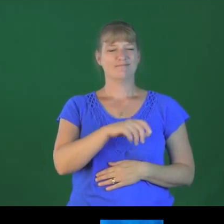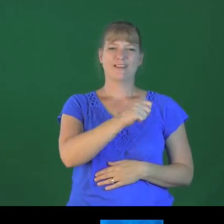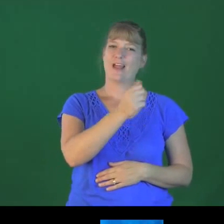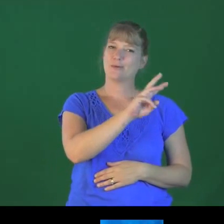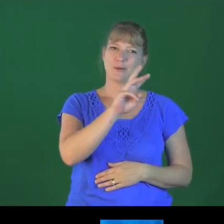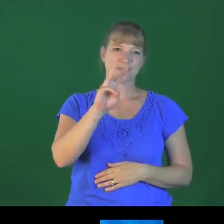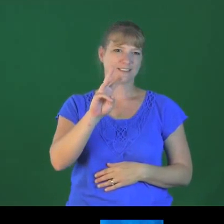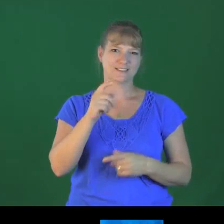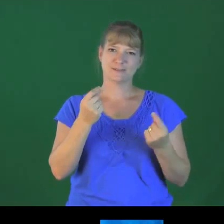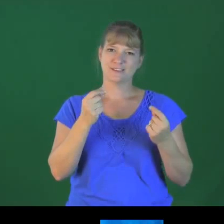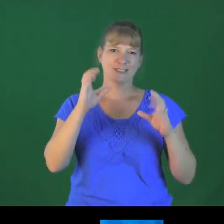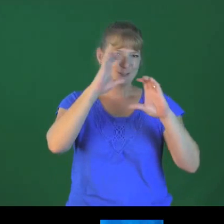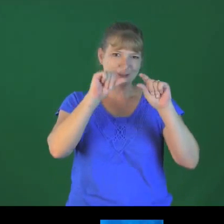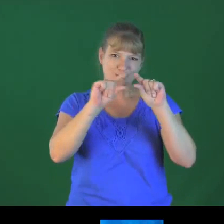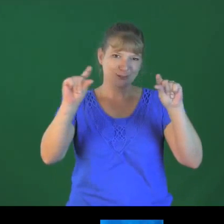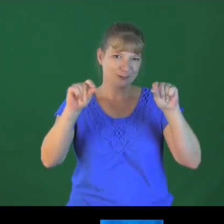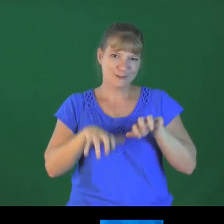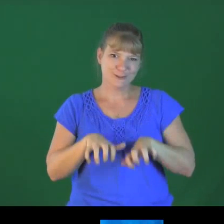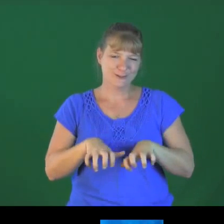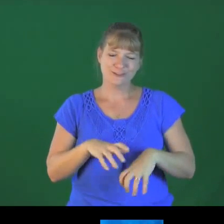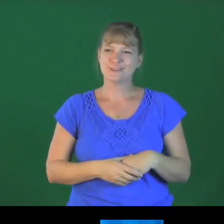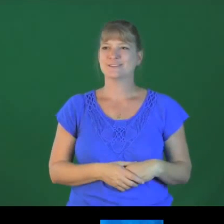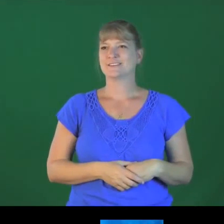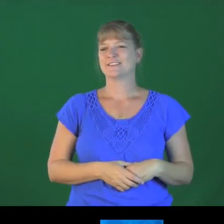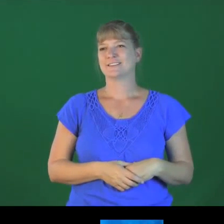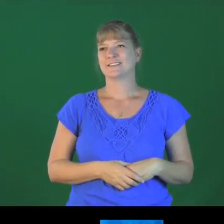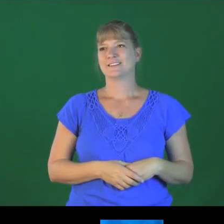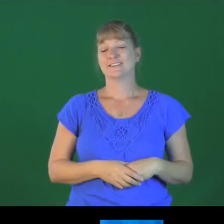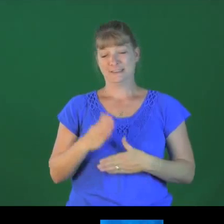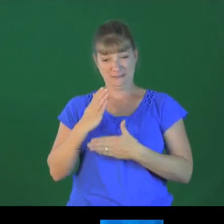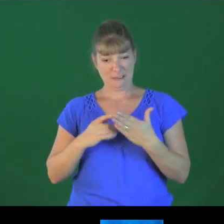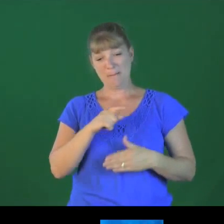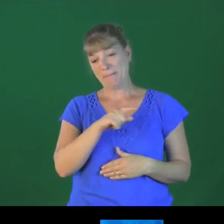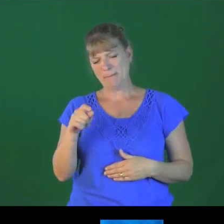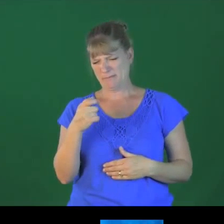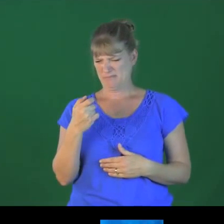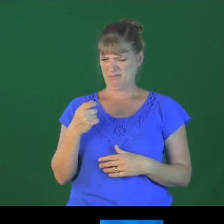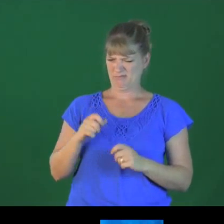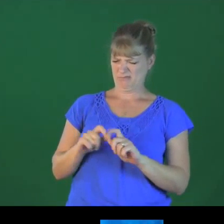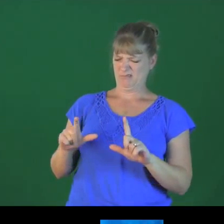You can do a search if you'd like. Some of them I found to be a little bit strange.